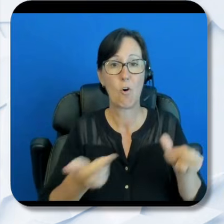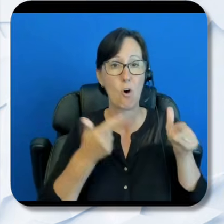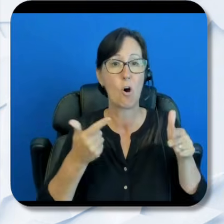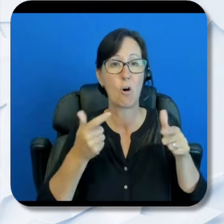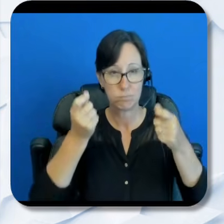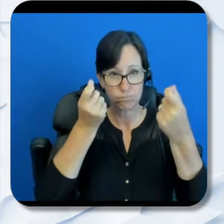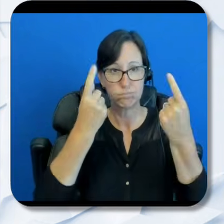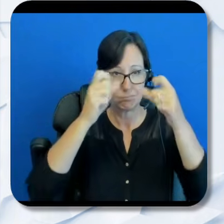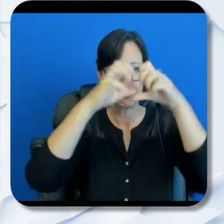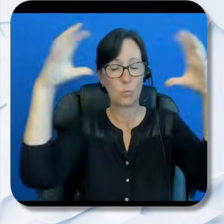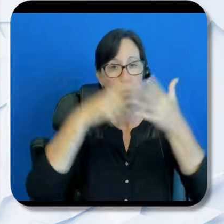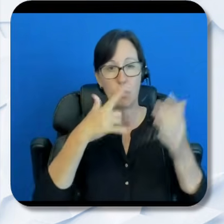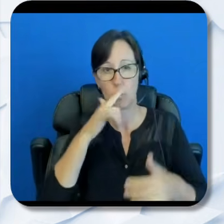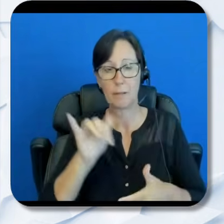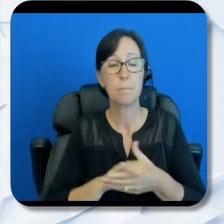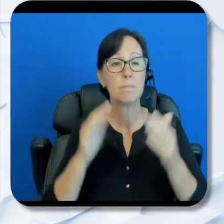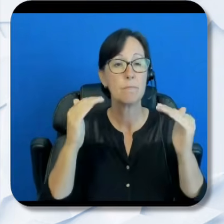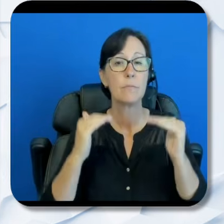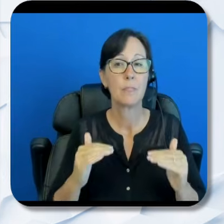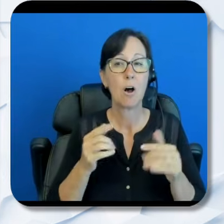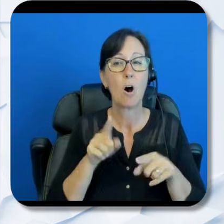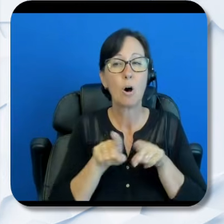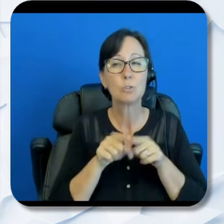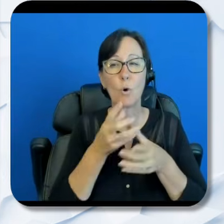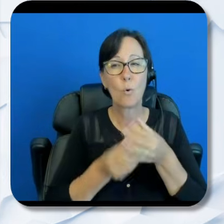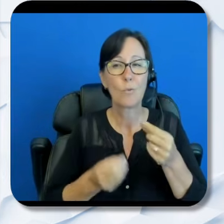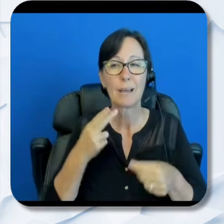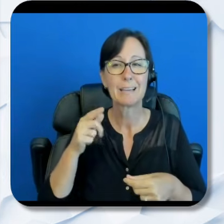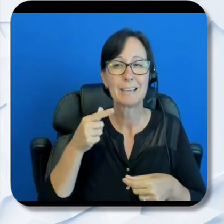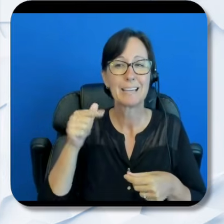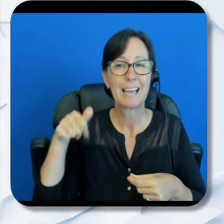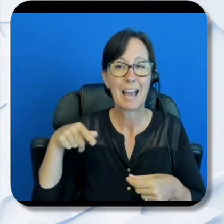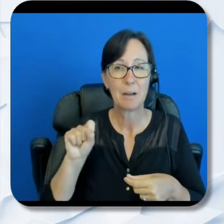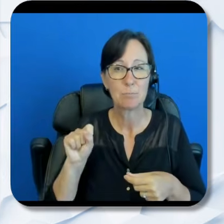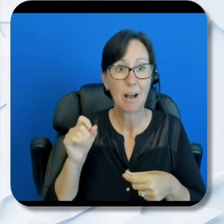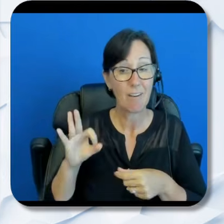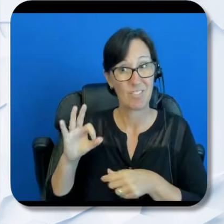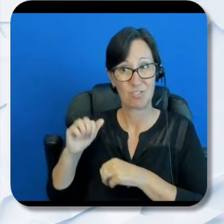We'll also talk about the gaps in California's emergency housing infrastructure.